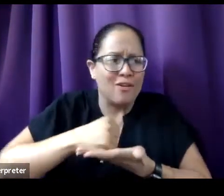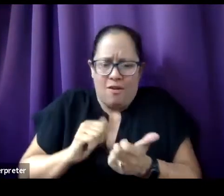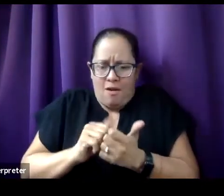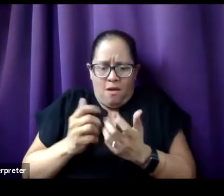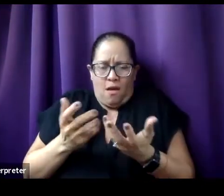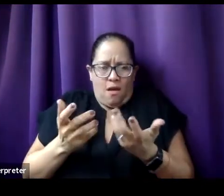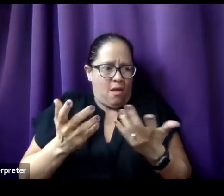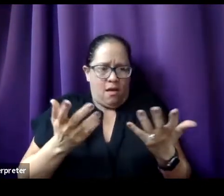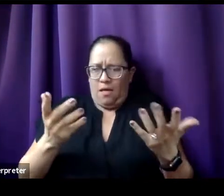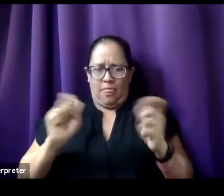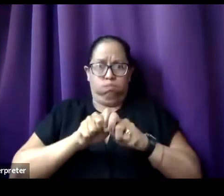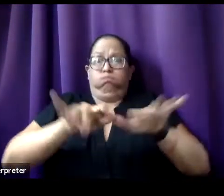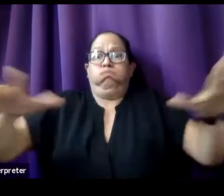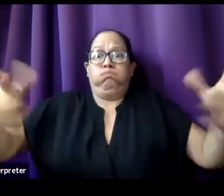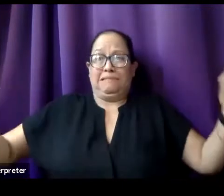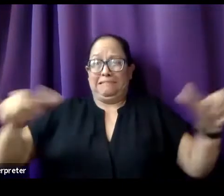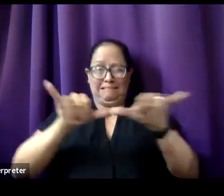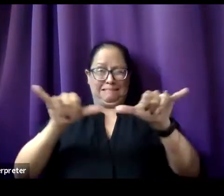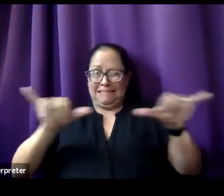And when I'm thinking about scaling software.